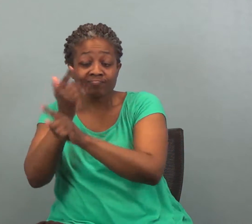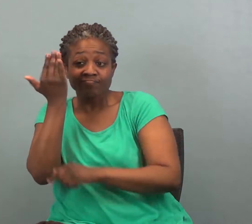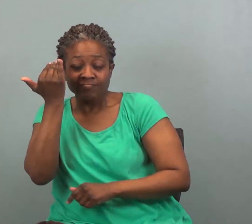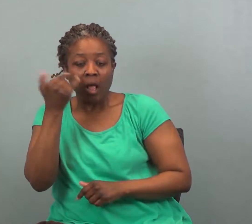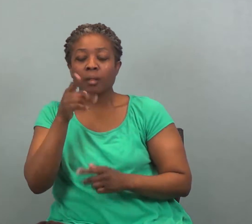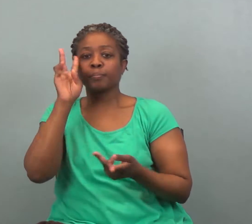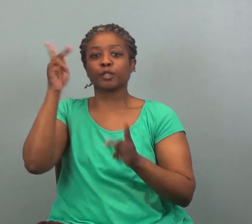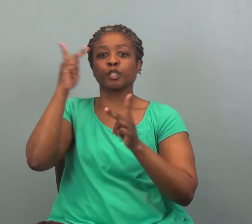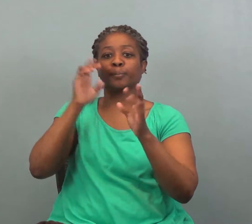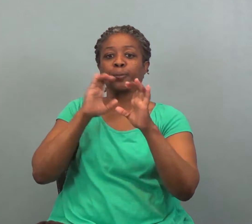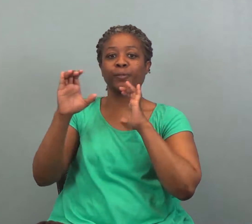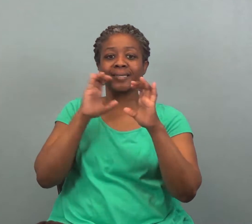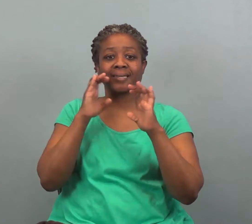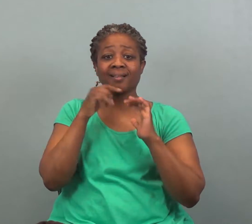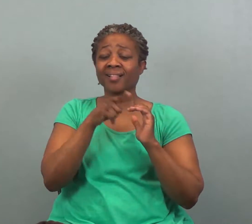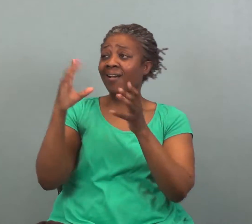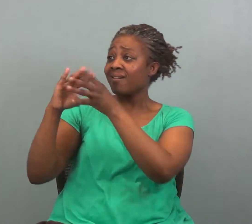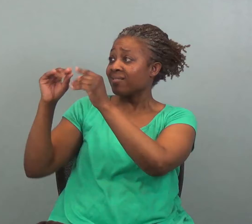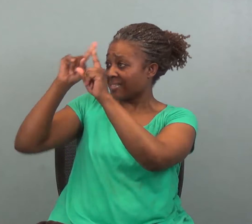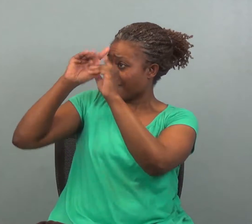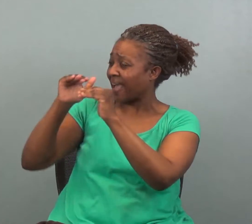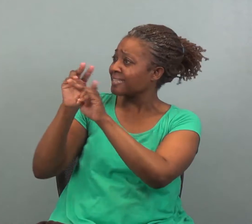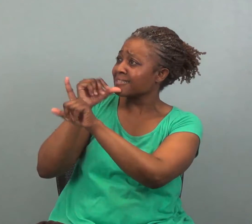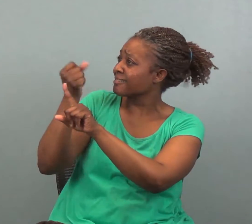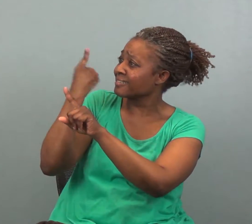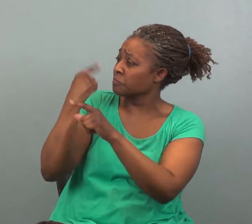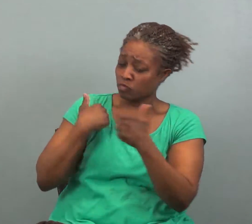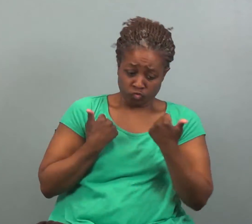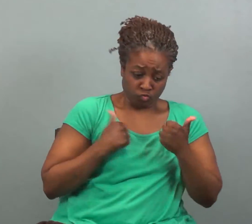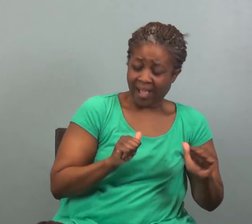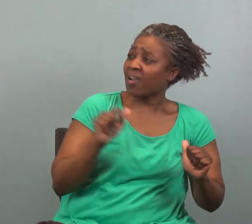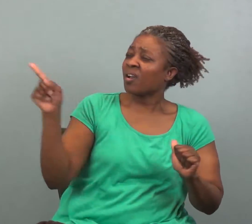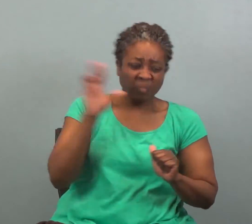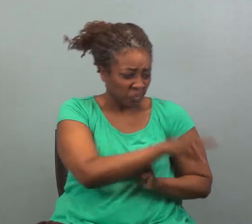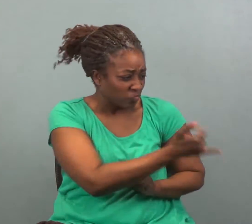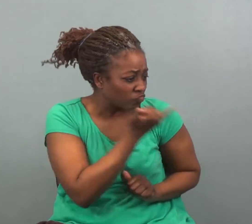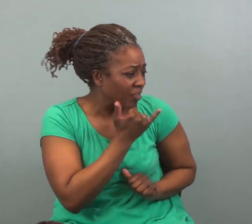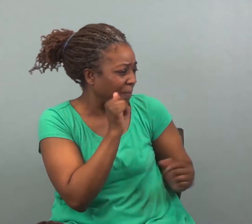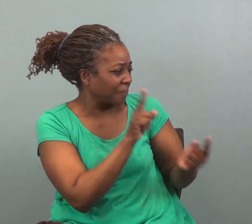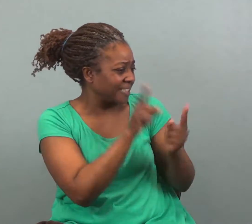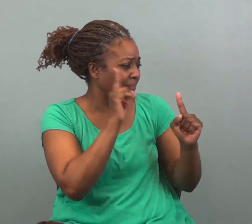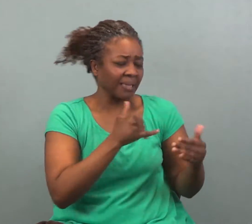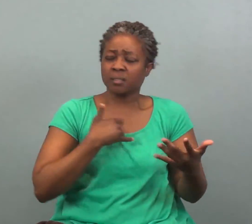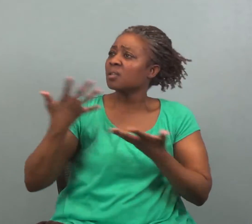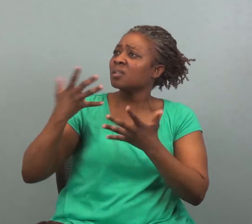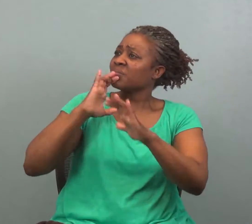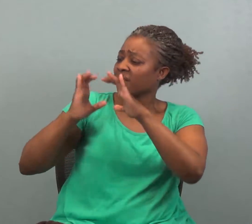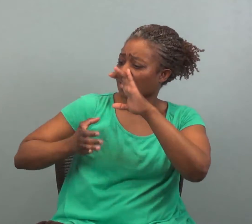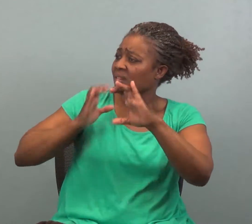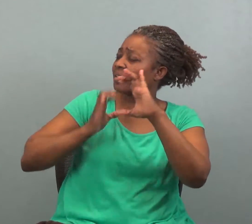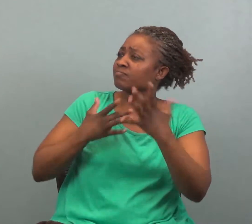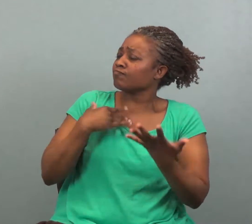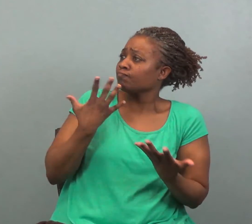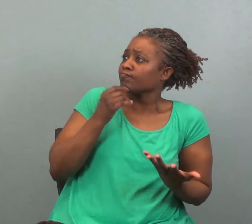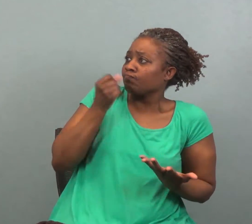Often, it's because there's been miscommunication: a child is told what the parent expects them to do, they do something else, thinking they understood what was being asked of them, and they're punished